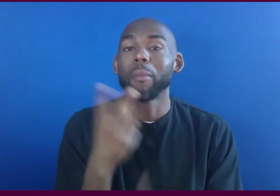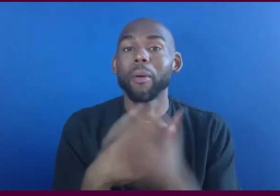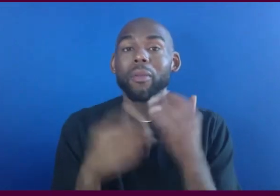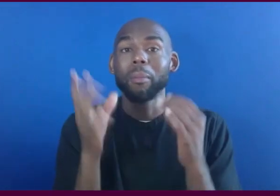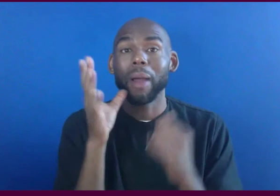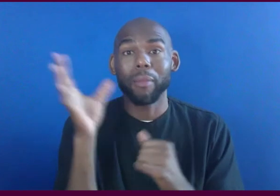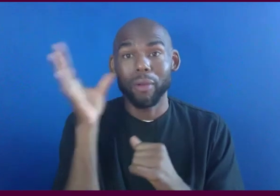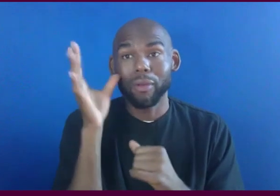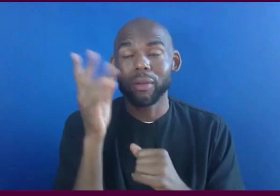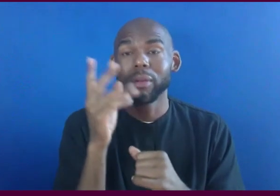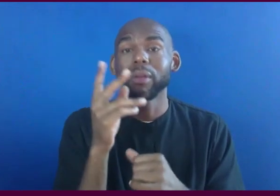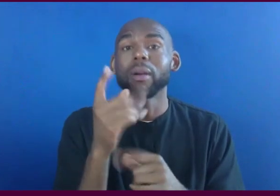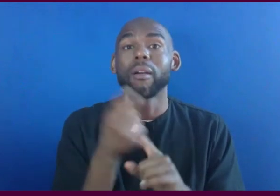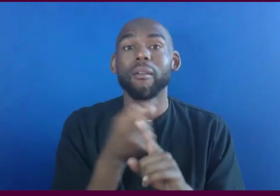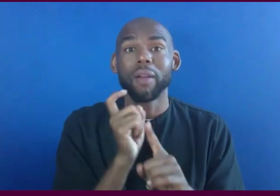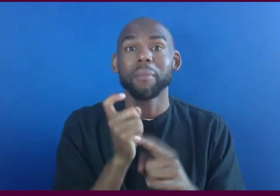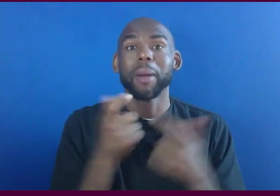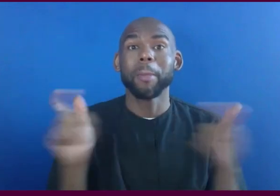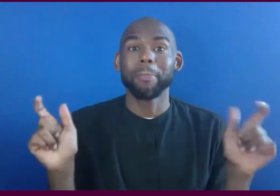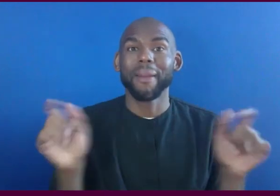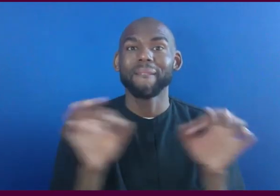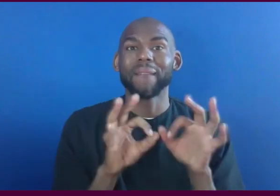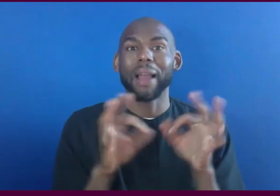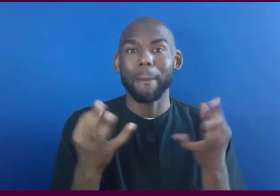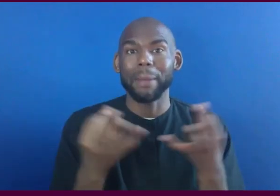And both my parents are also come from big families.